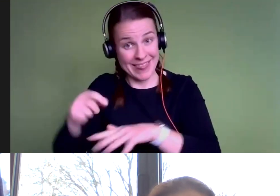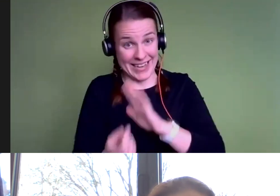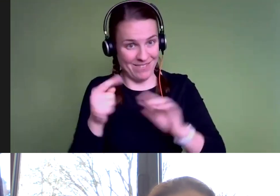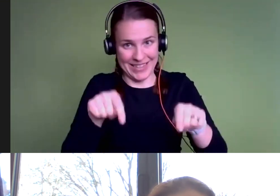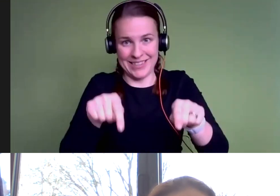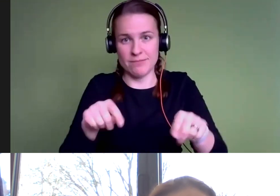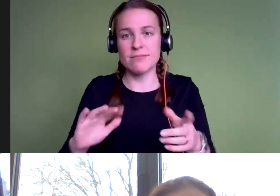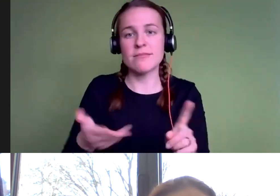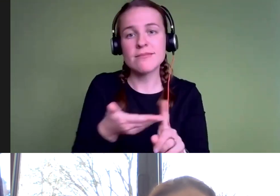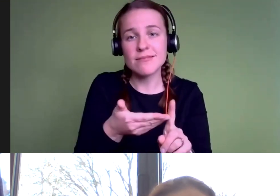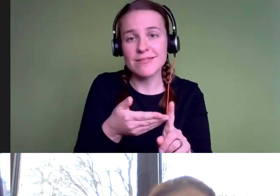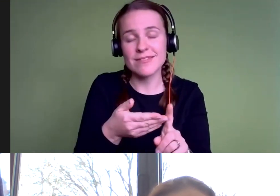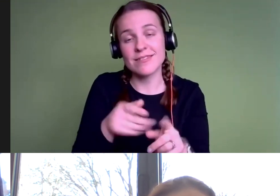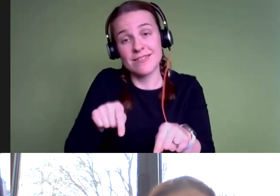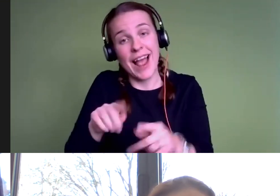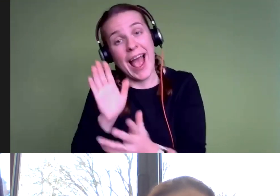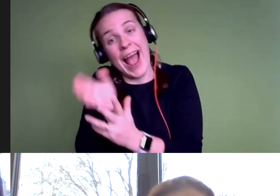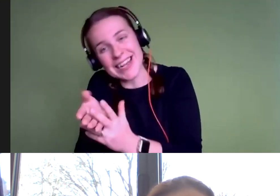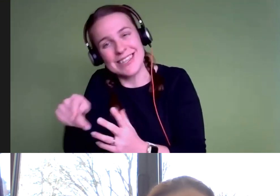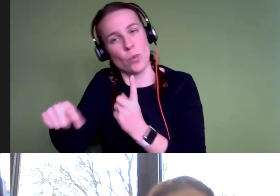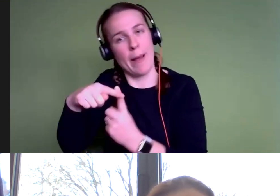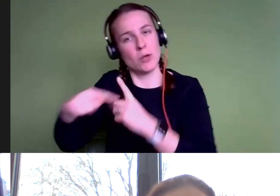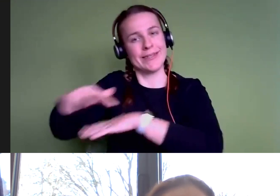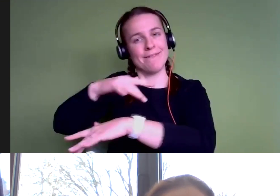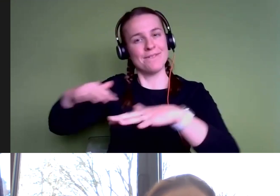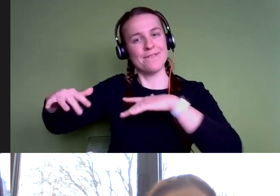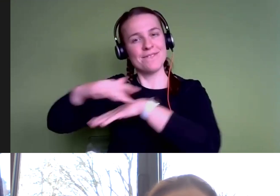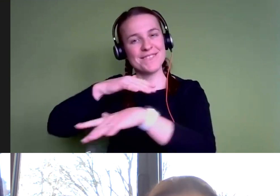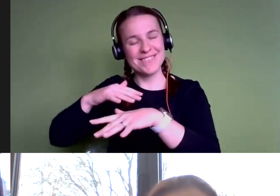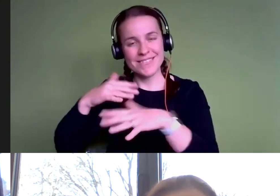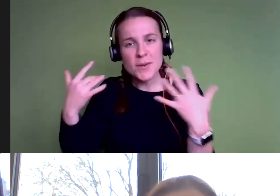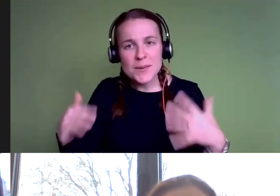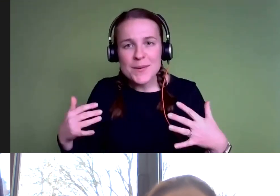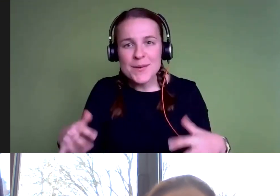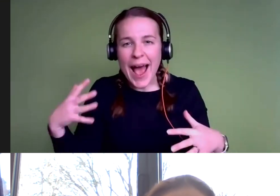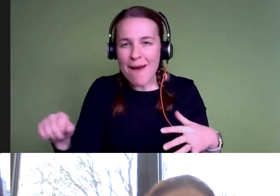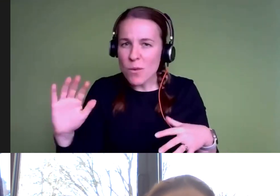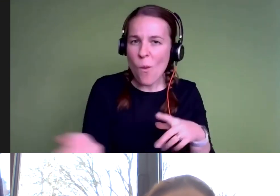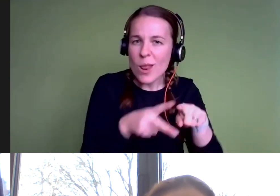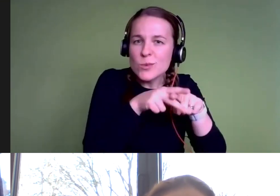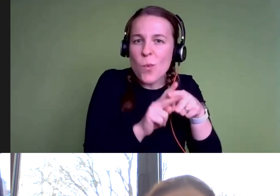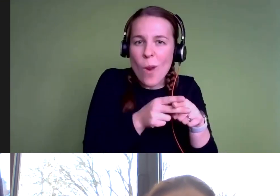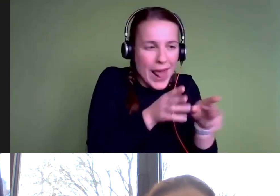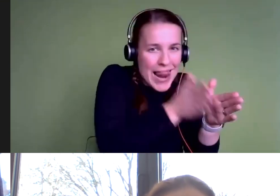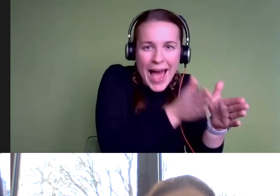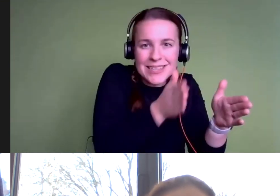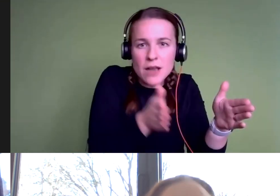And that empowerment through horticulture is something that this event really is all about, and how we create the access.